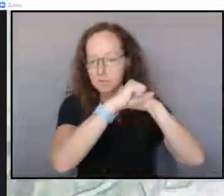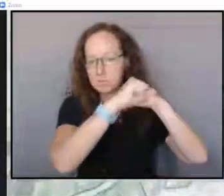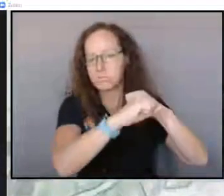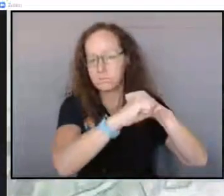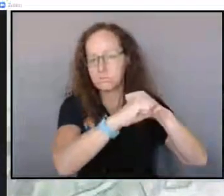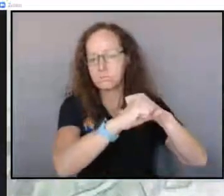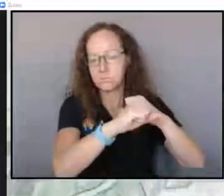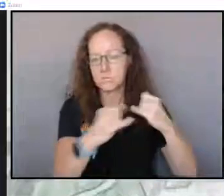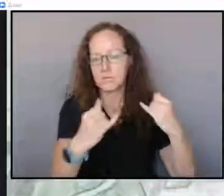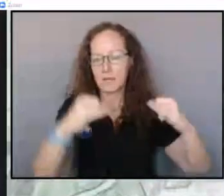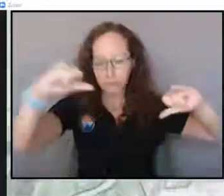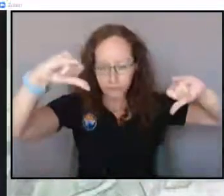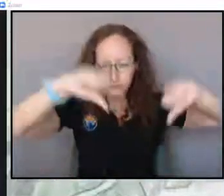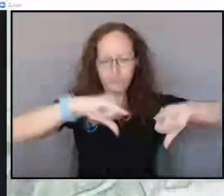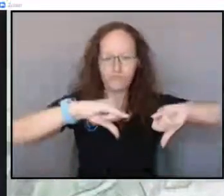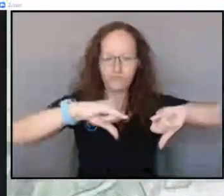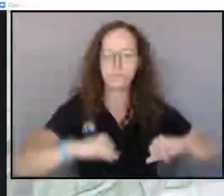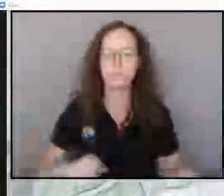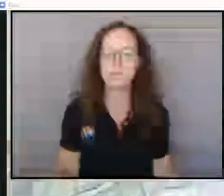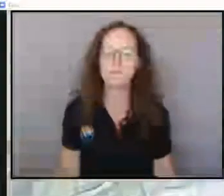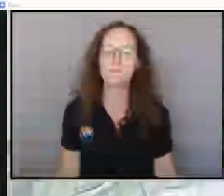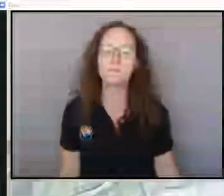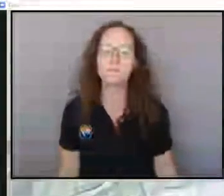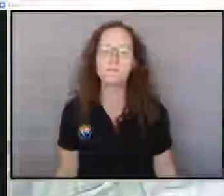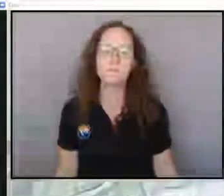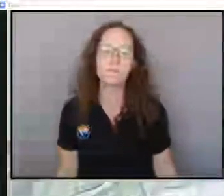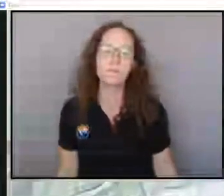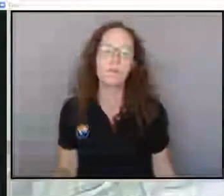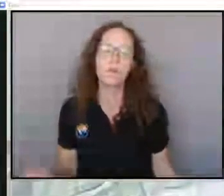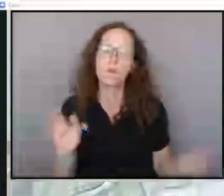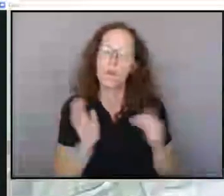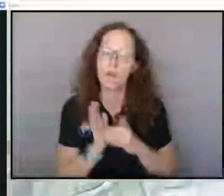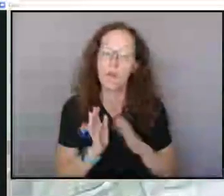CREWS IN HERE THE NEXT FEW DAYS, CONTINUING TO GET MORE